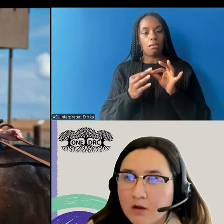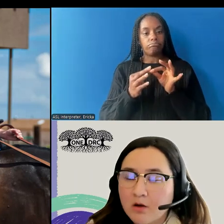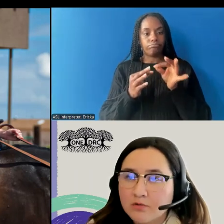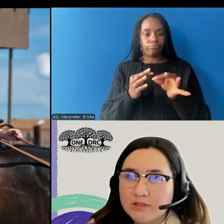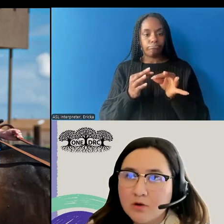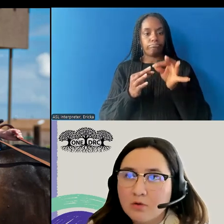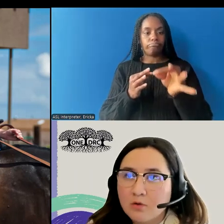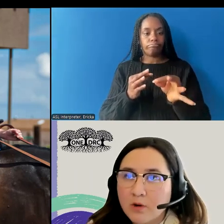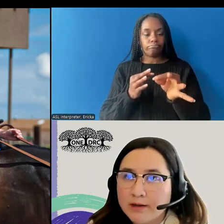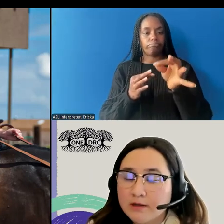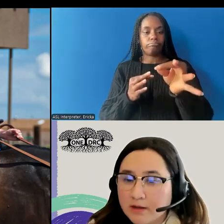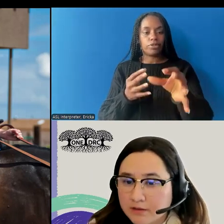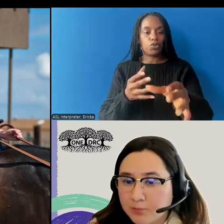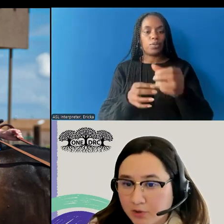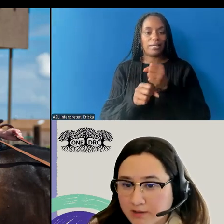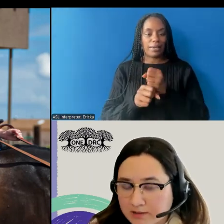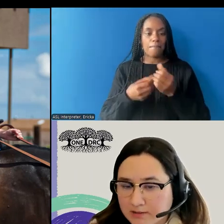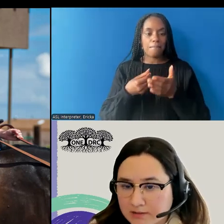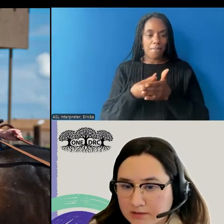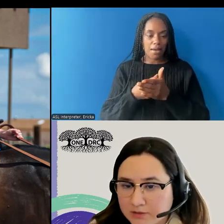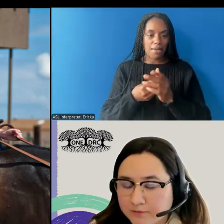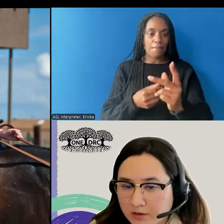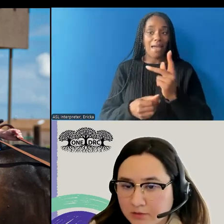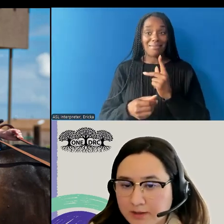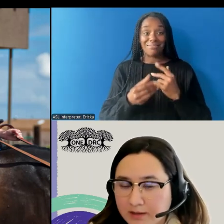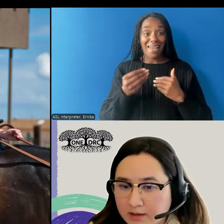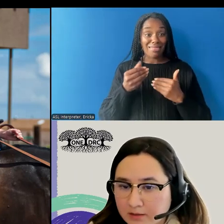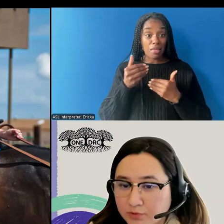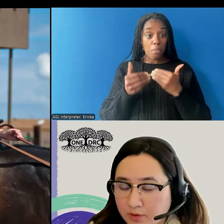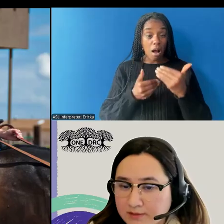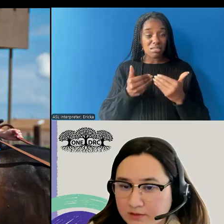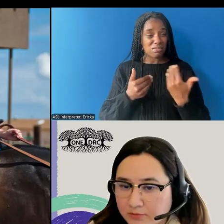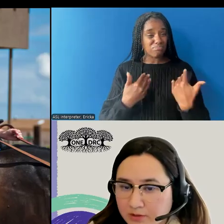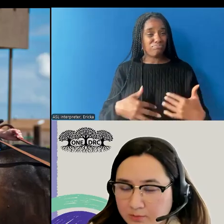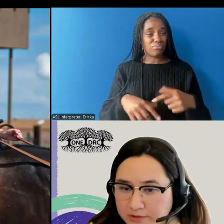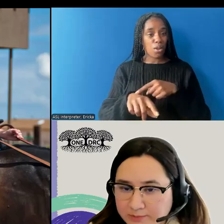Also, quite a lengthy process to follow in requesting the reimbursement.